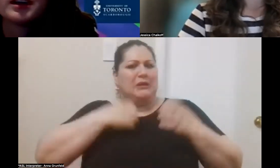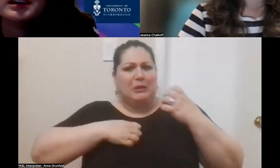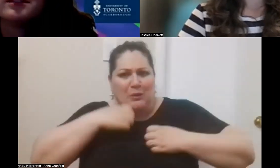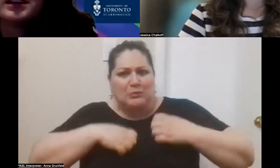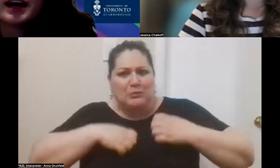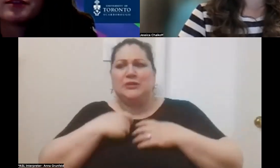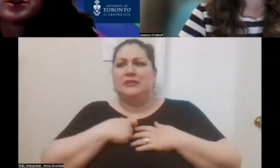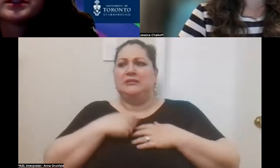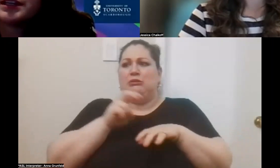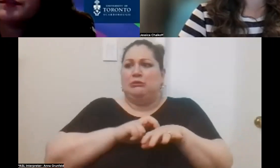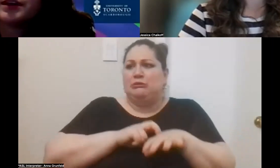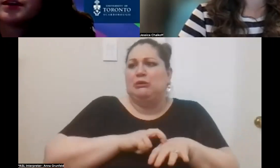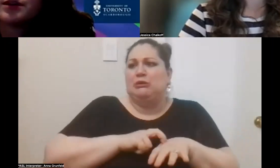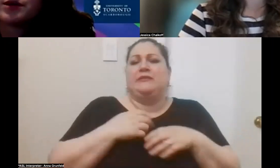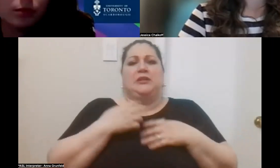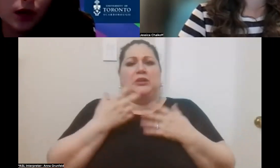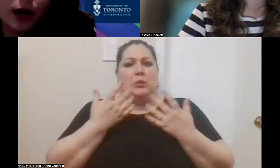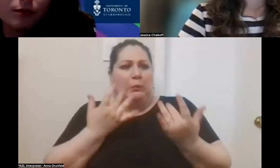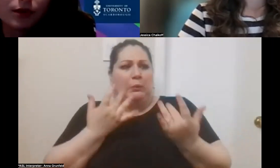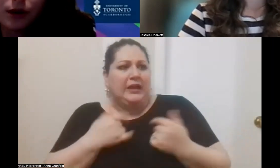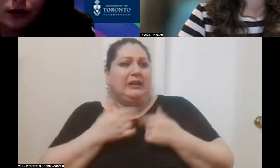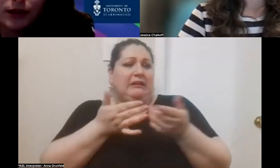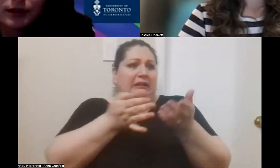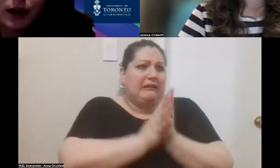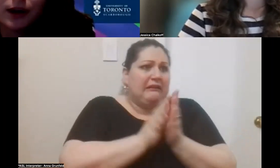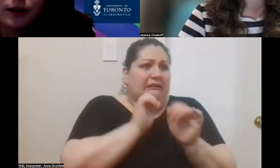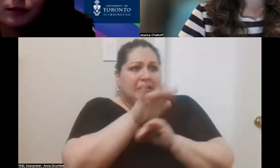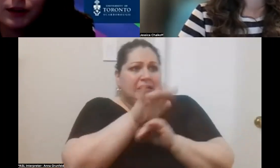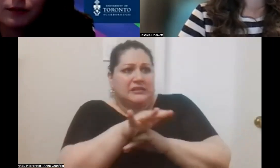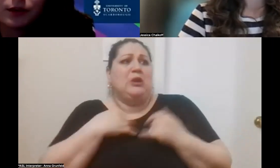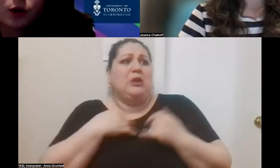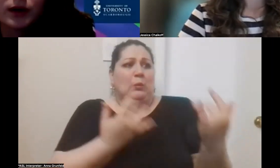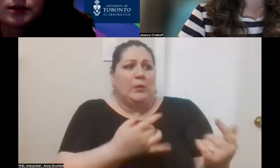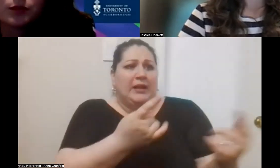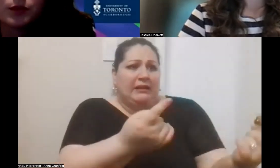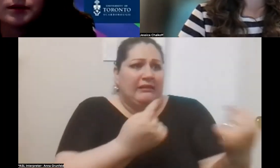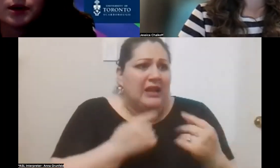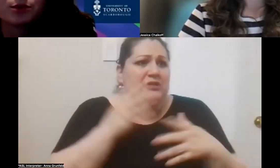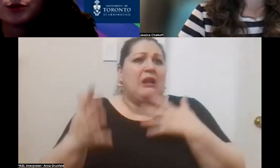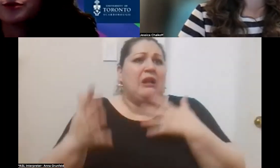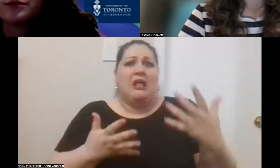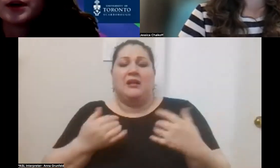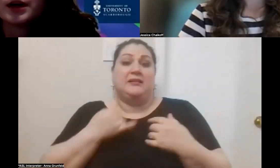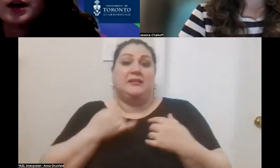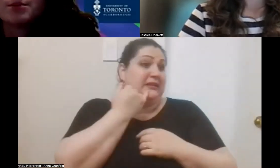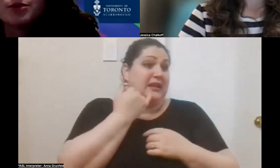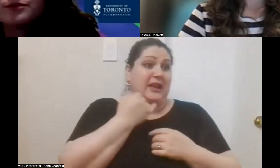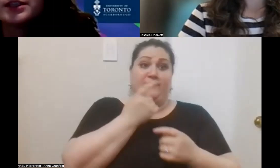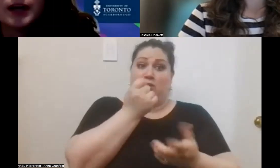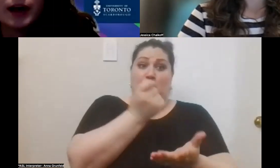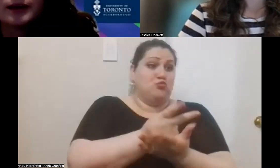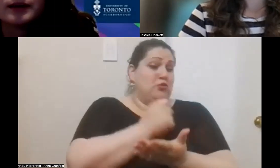And even after receiving the reply, regardless of if the request was approved, approved, denied.